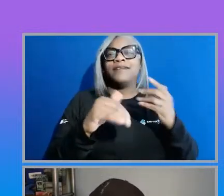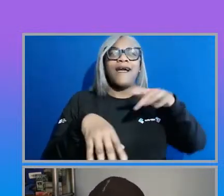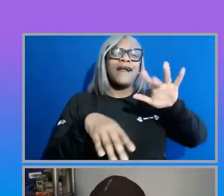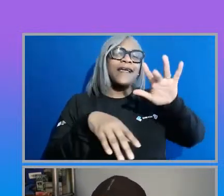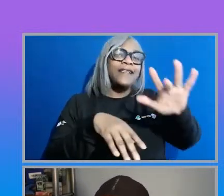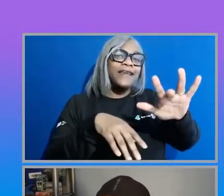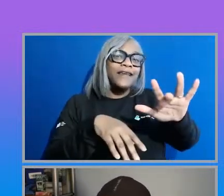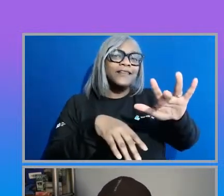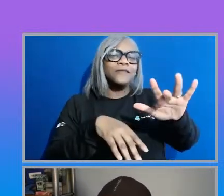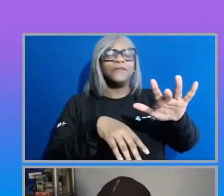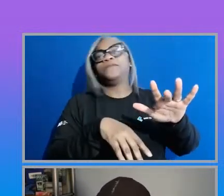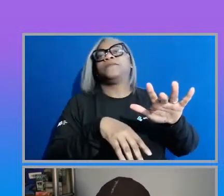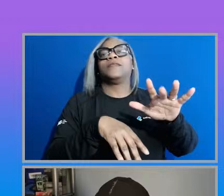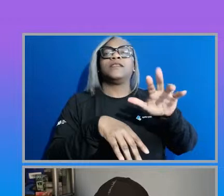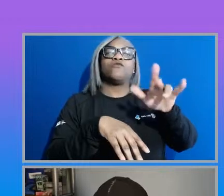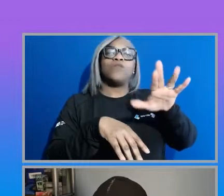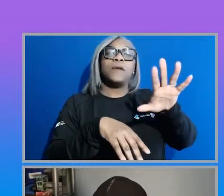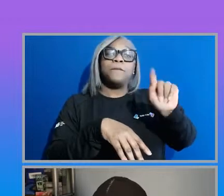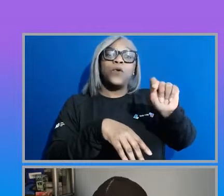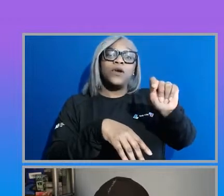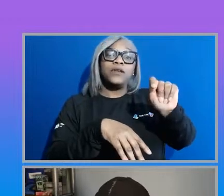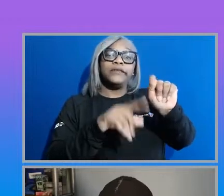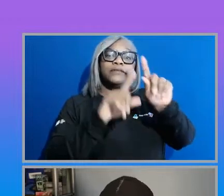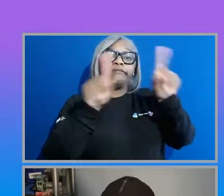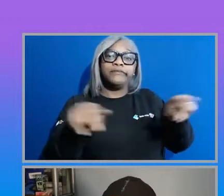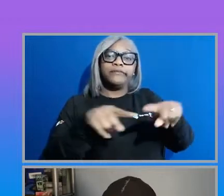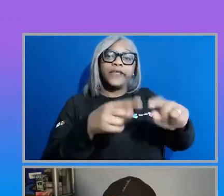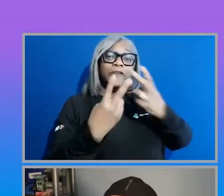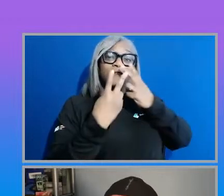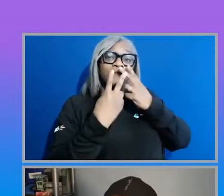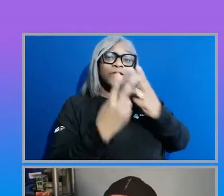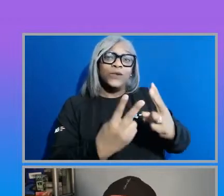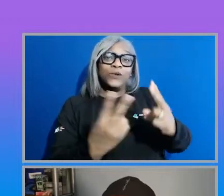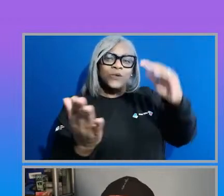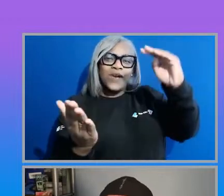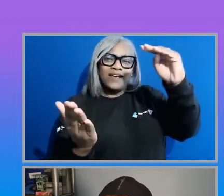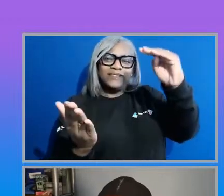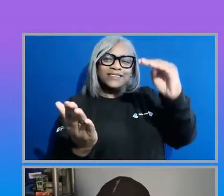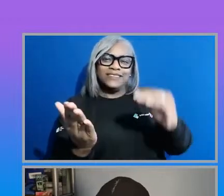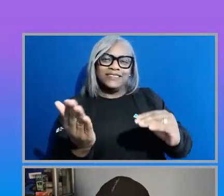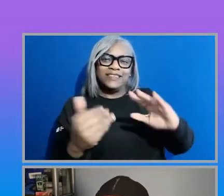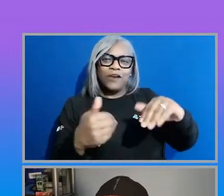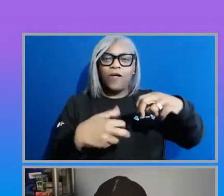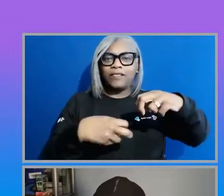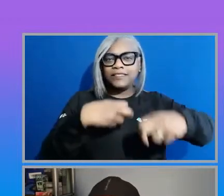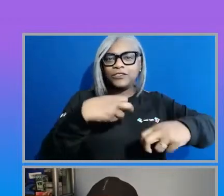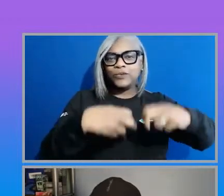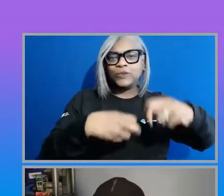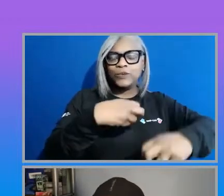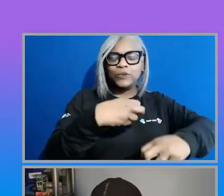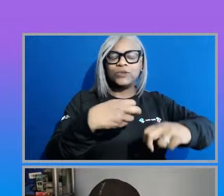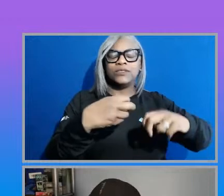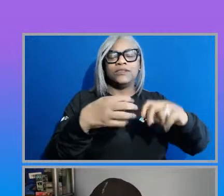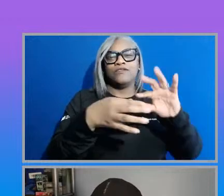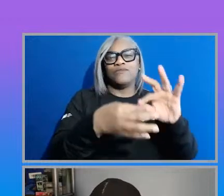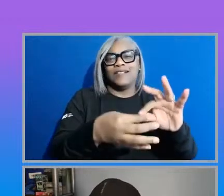View Report and you're going to get a report of accessibility issues that are categorized by